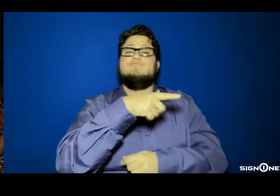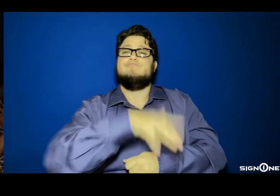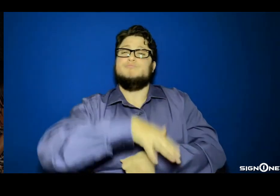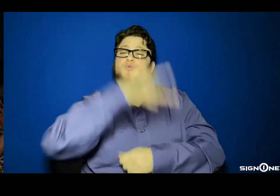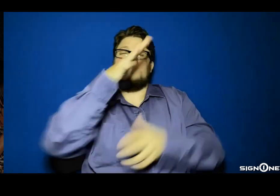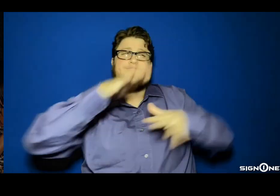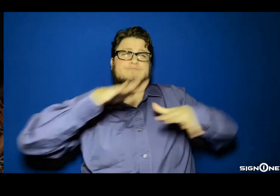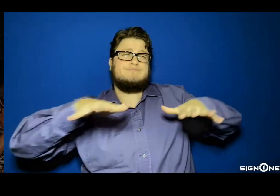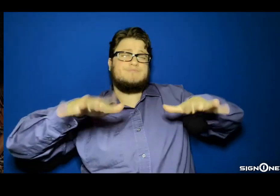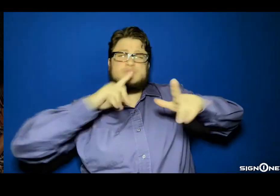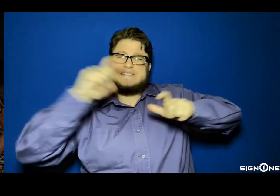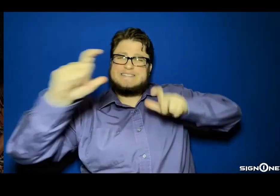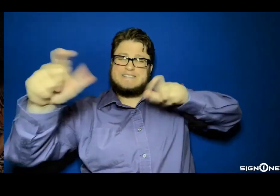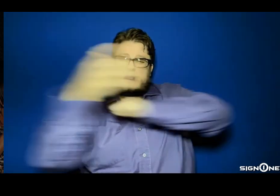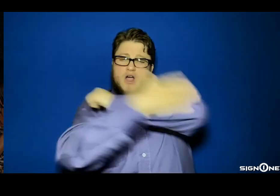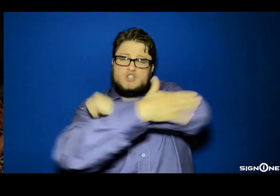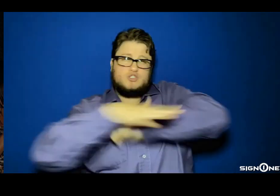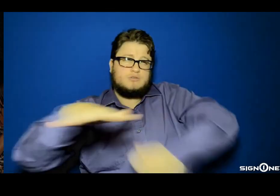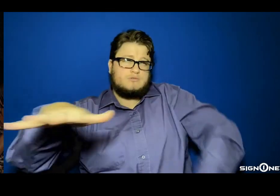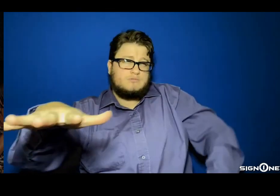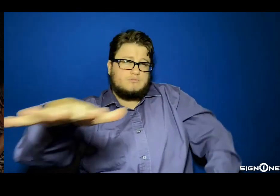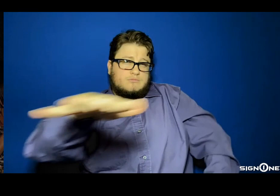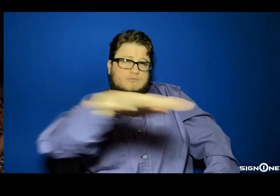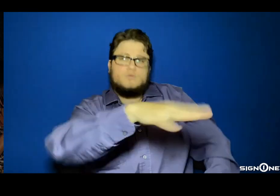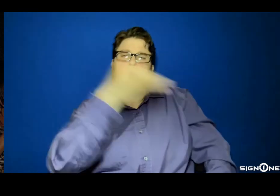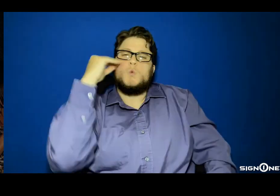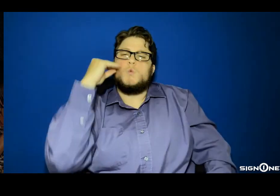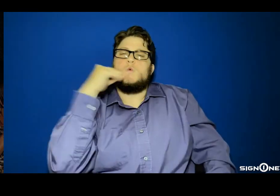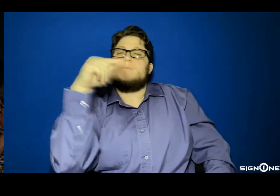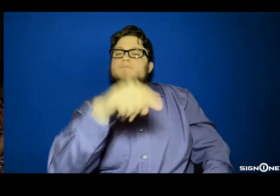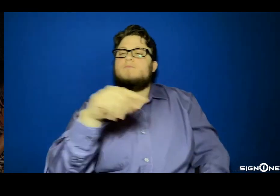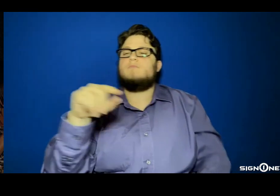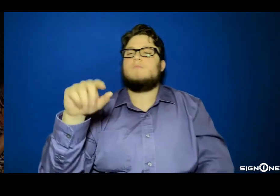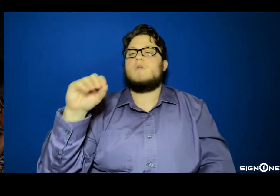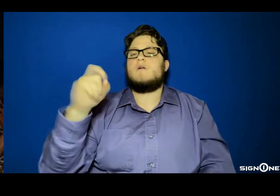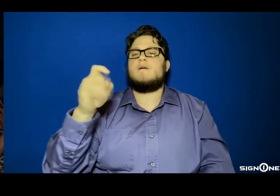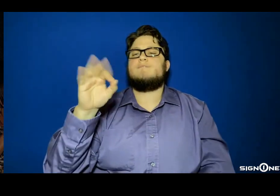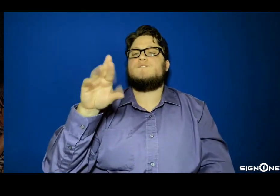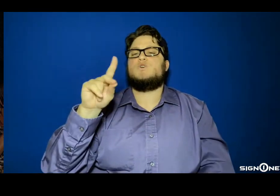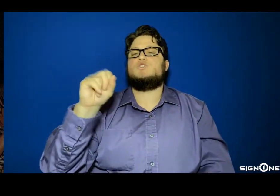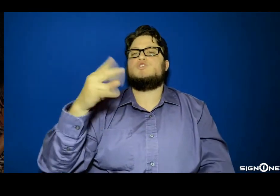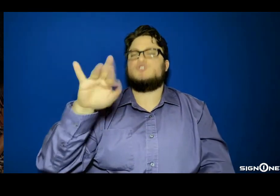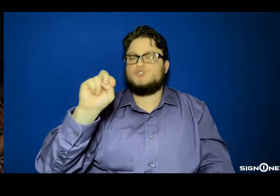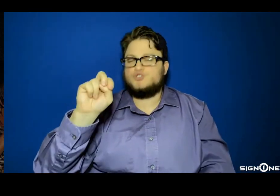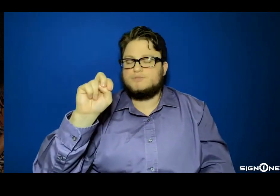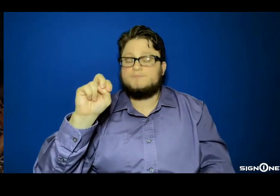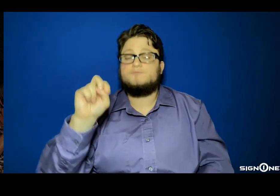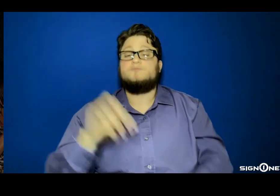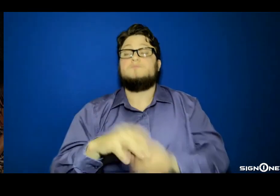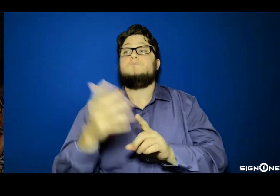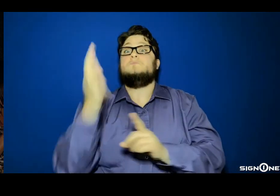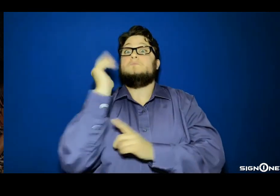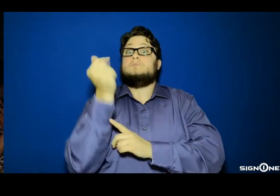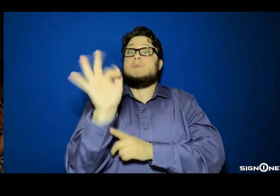She grew up in their vast country estate in the Oxfordshire countryside.